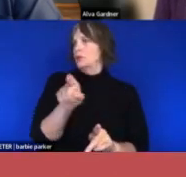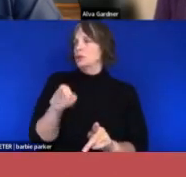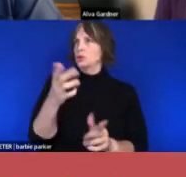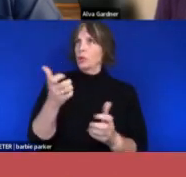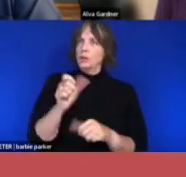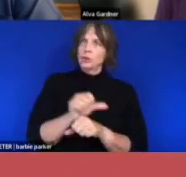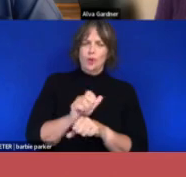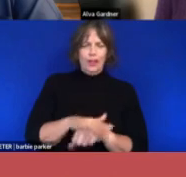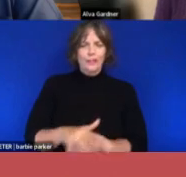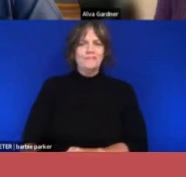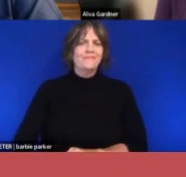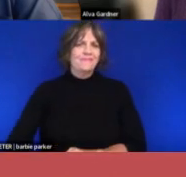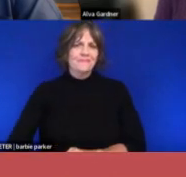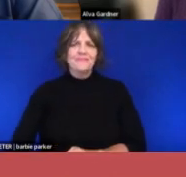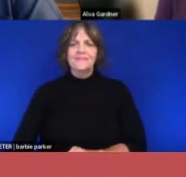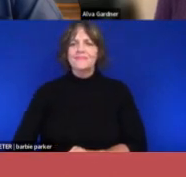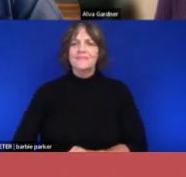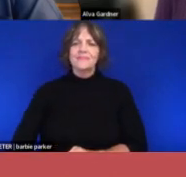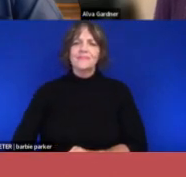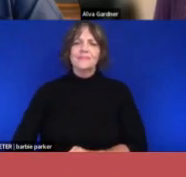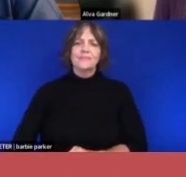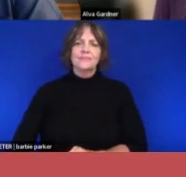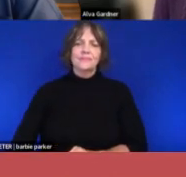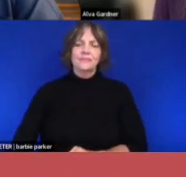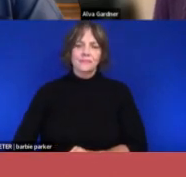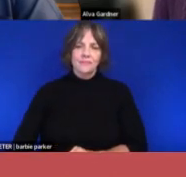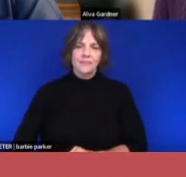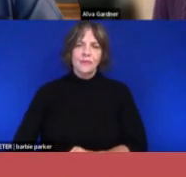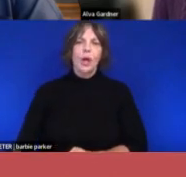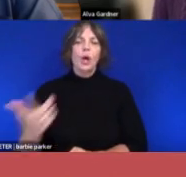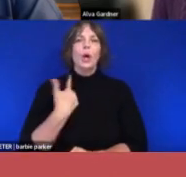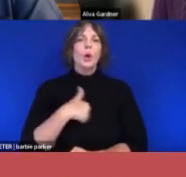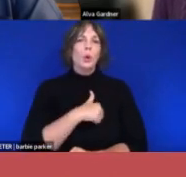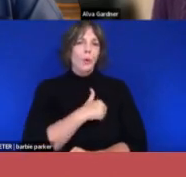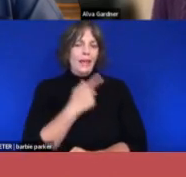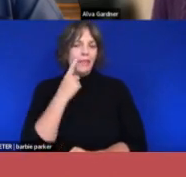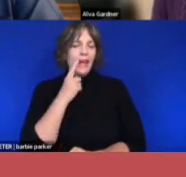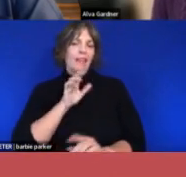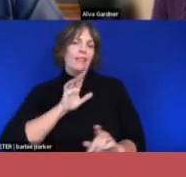Right? We think they those should be their desired outcomes. But what does the